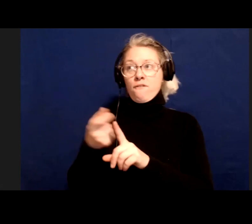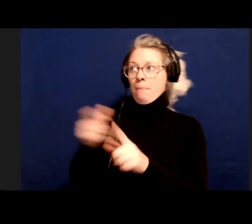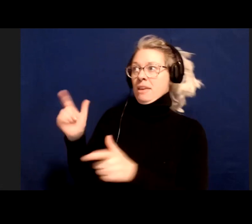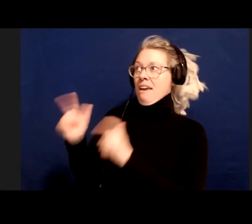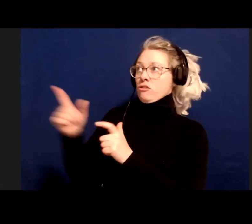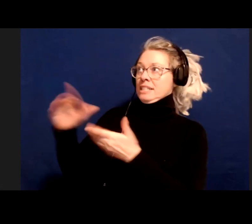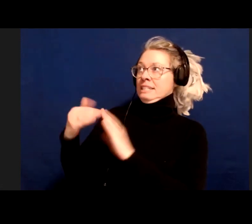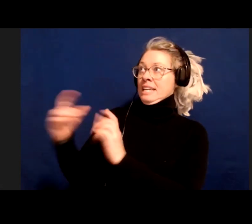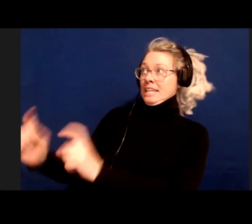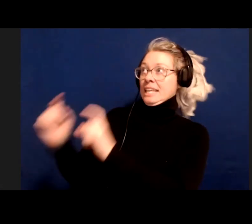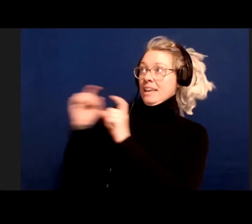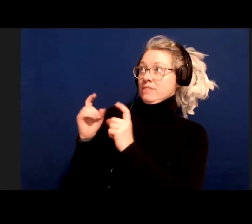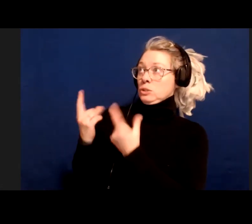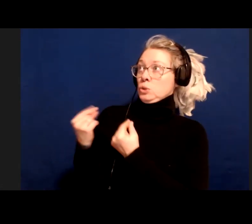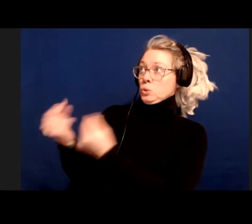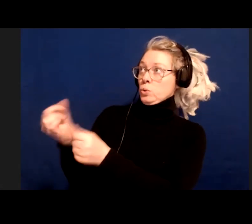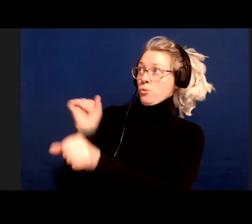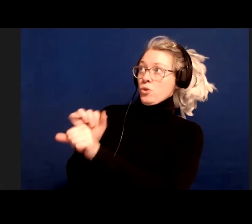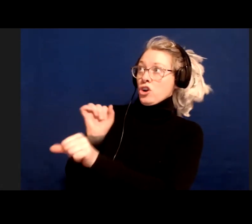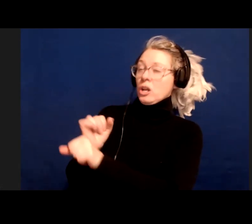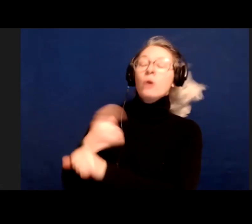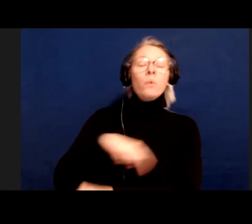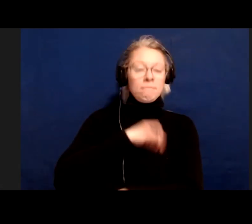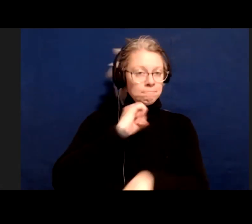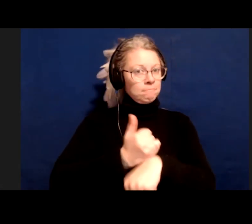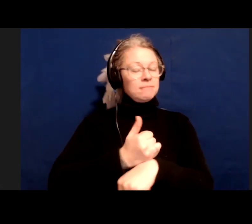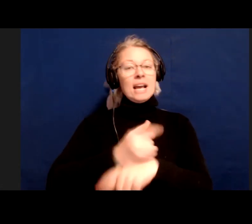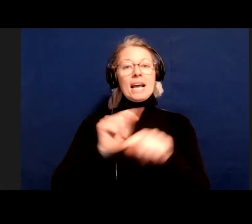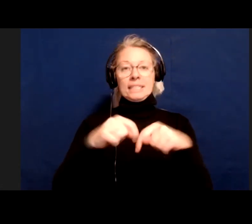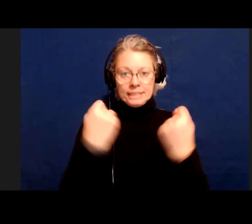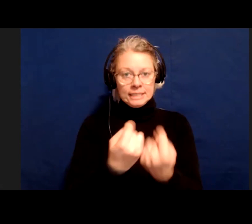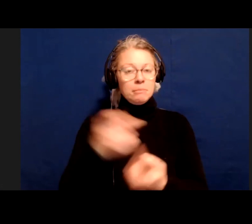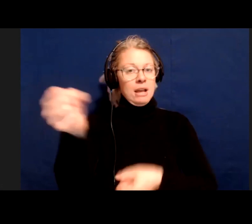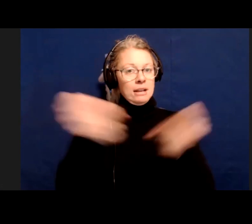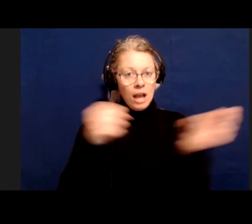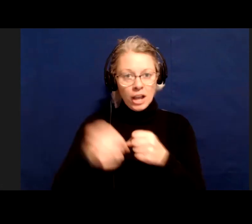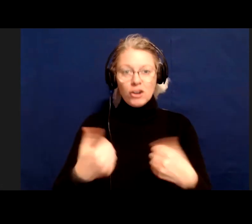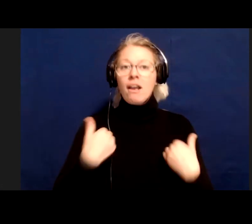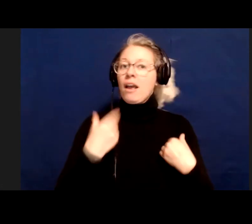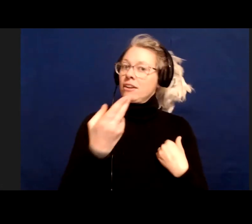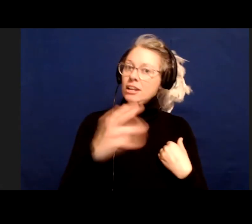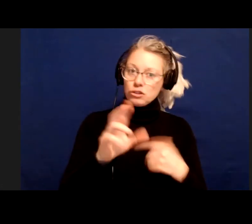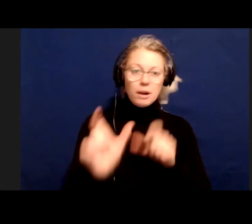Calgary, worked to set up and hire a team, put some HR practices into place and policies,